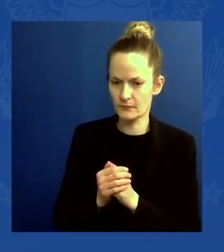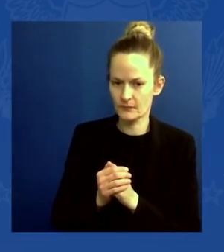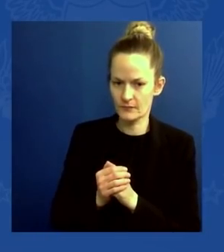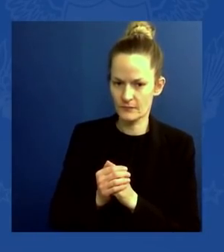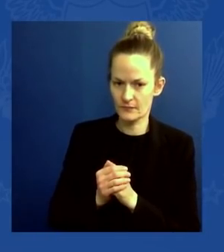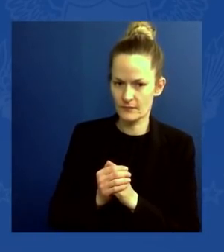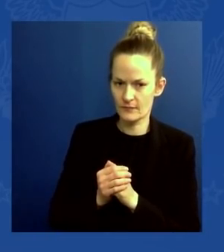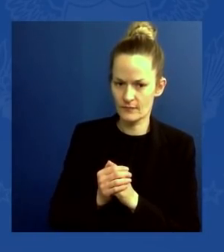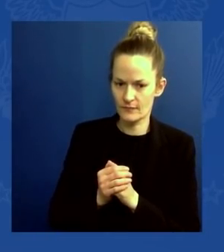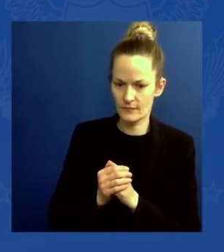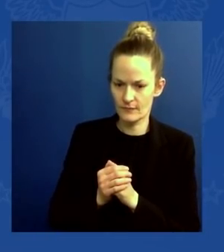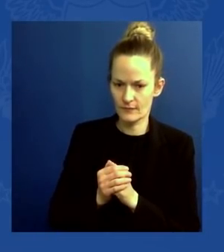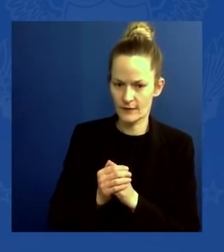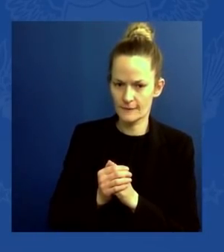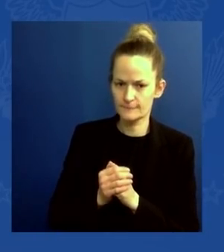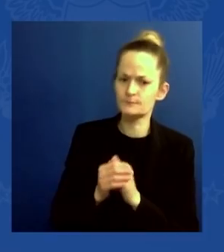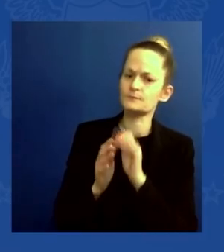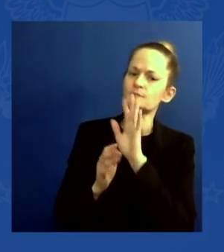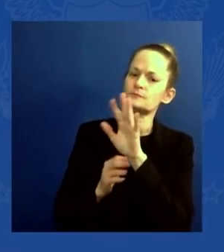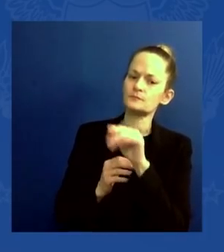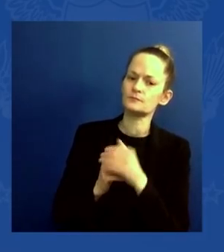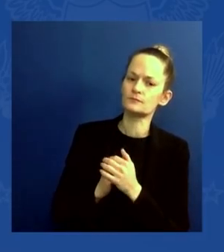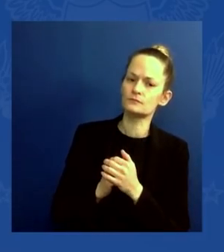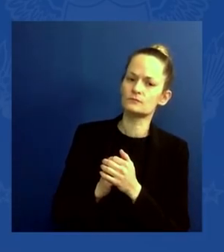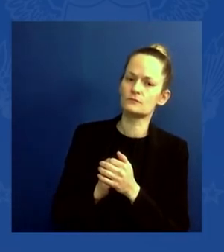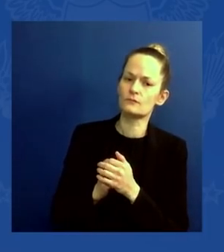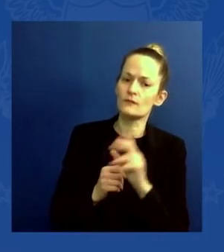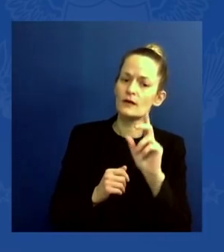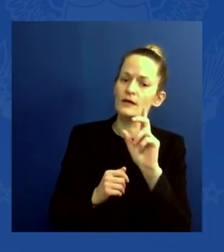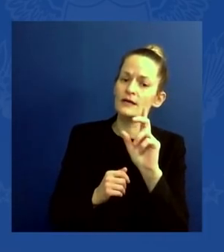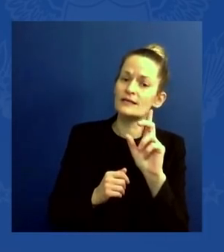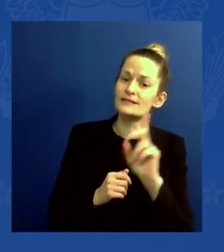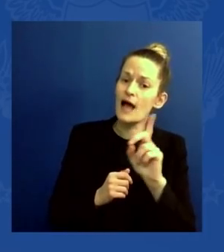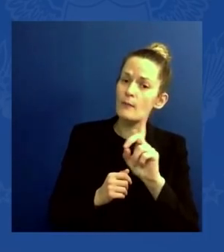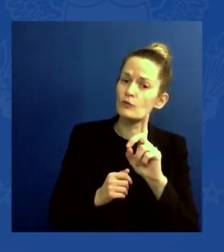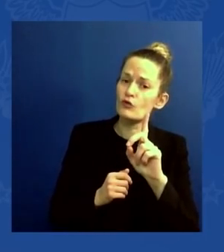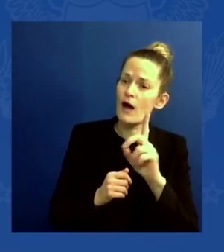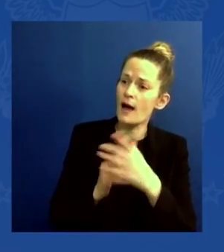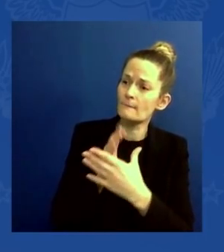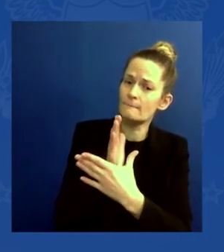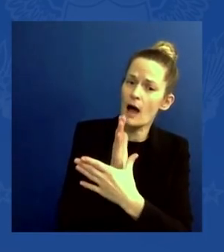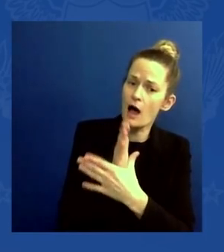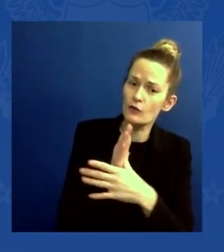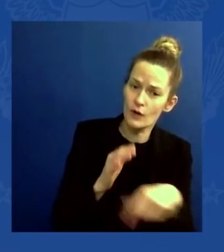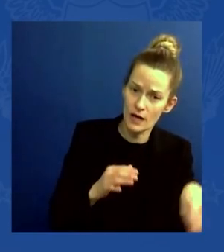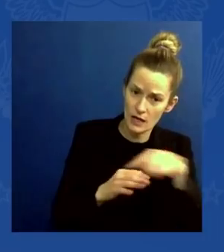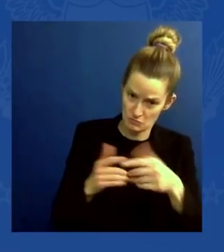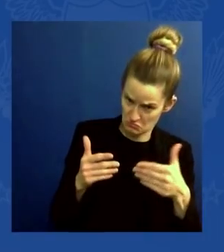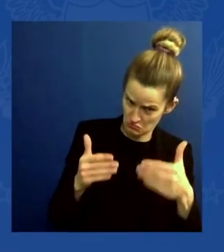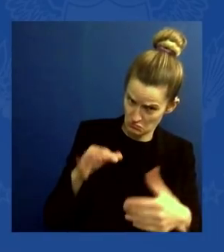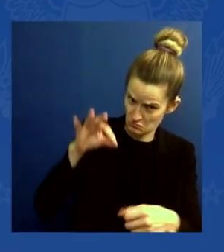plan now that what they really wanted -- the infrastructure bill -- has passed? The President: You know I'm not going to answer